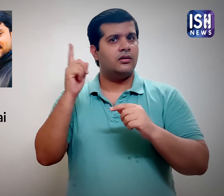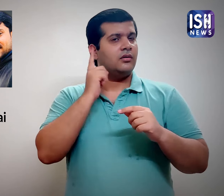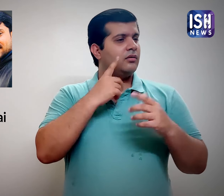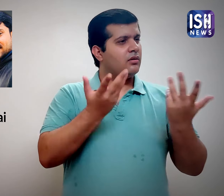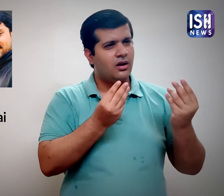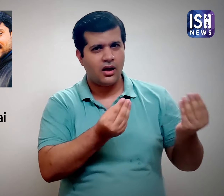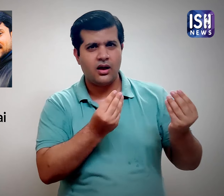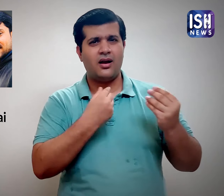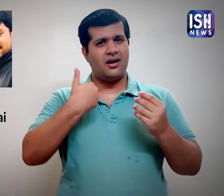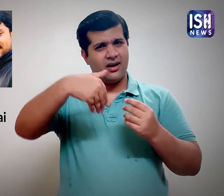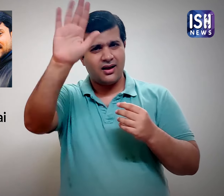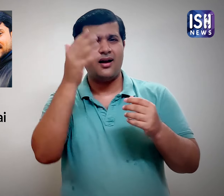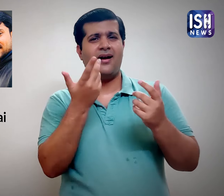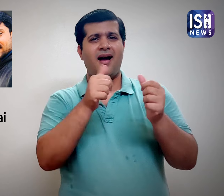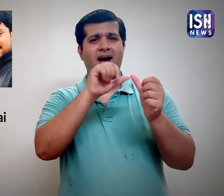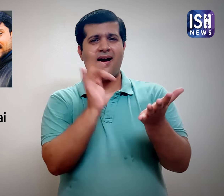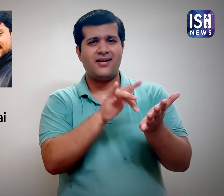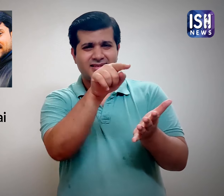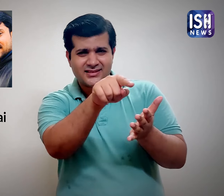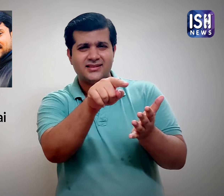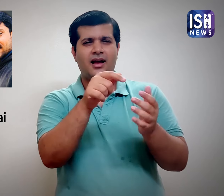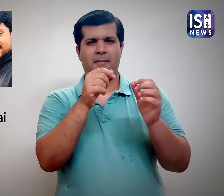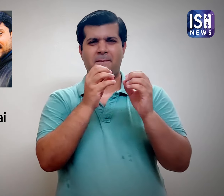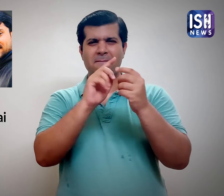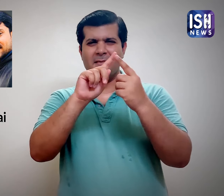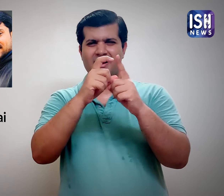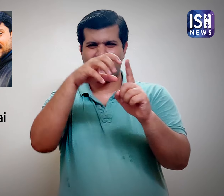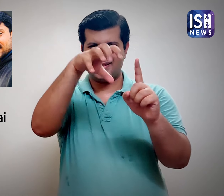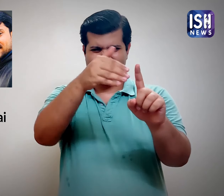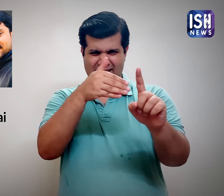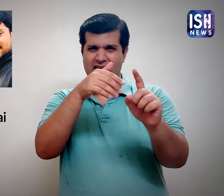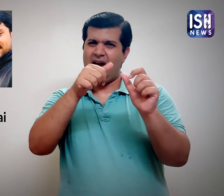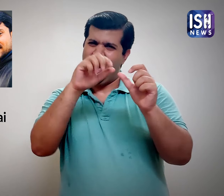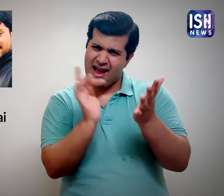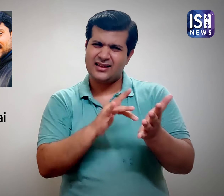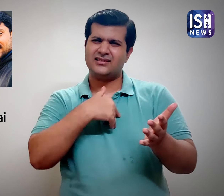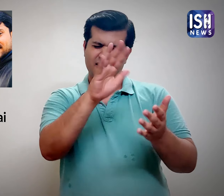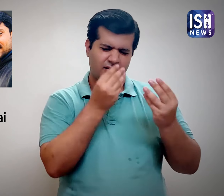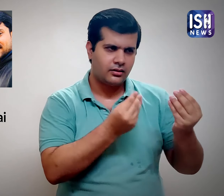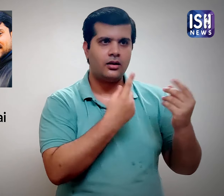Sachin pleaded that he wanted to reach Ashti in Beed district.